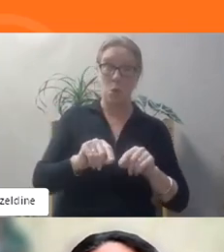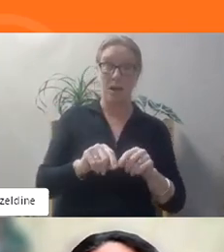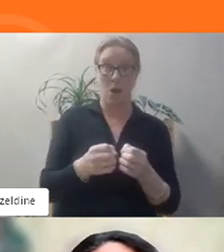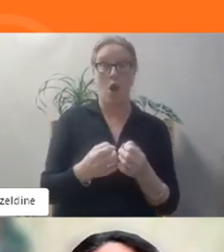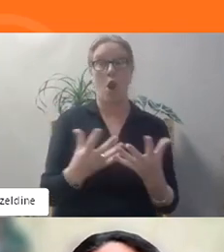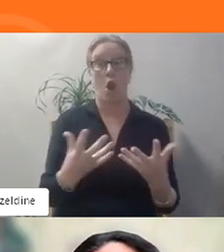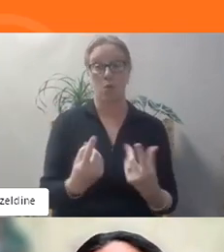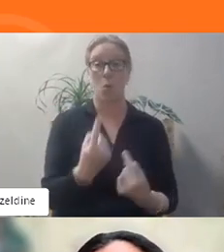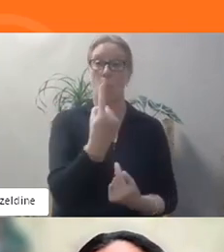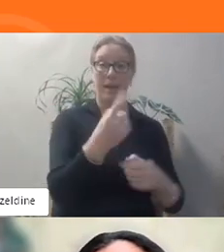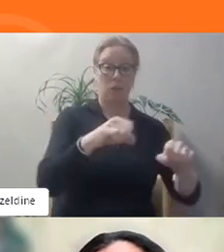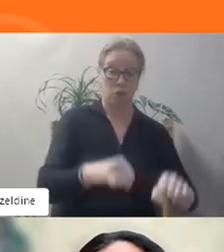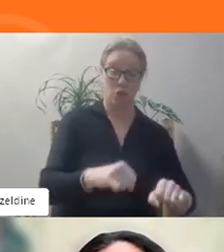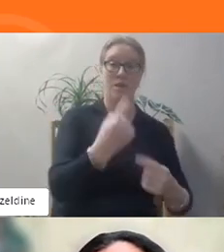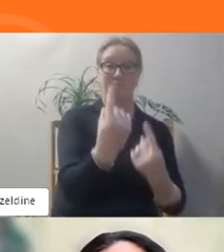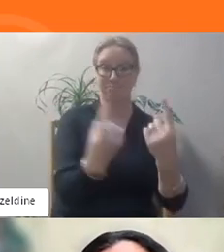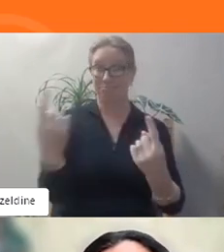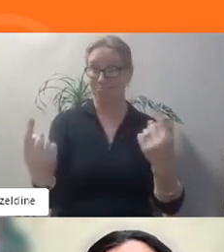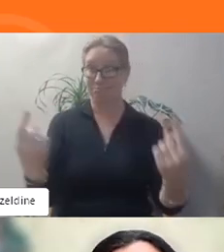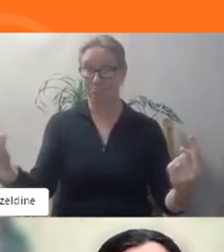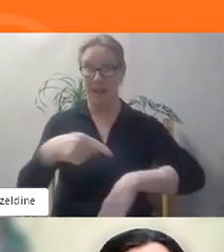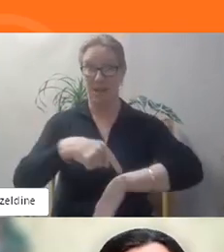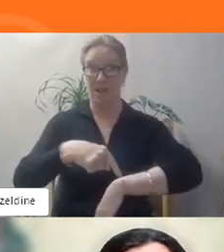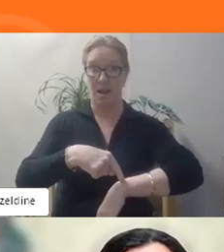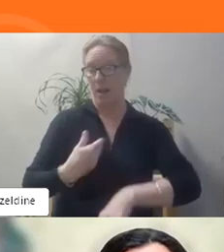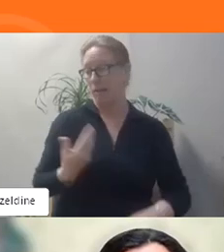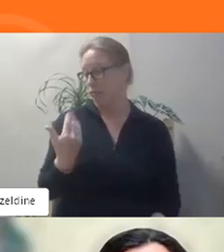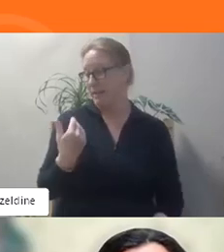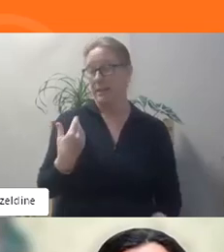at a time. But more recently we've been taking opportunities and working